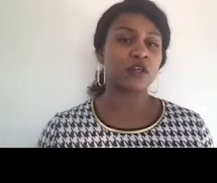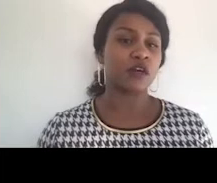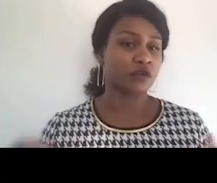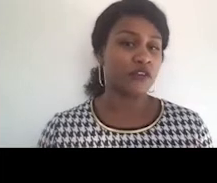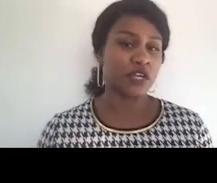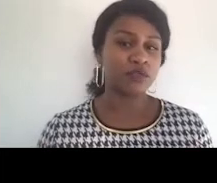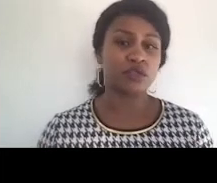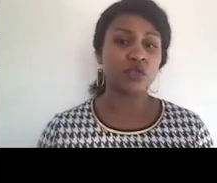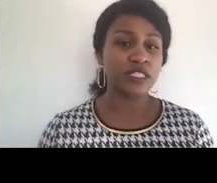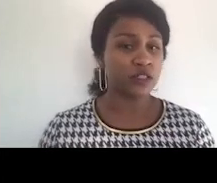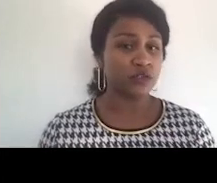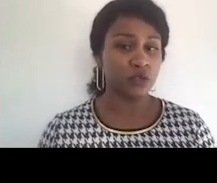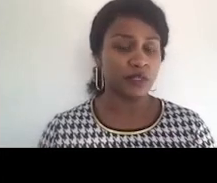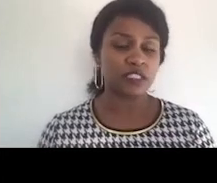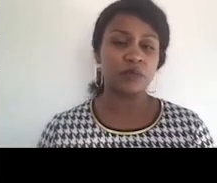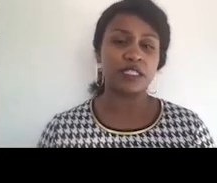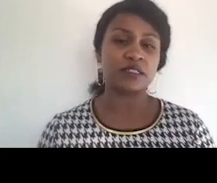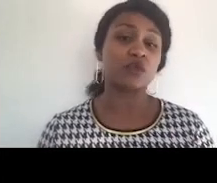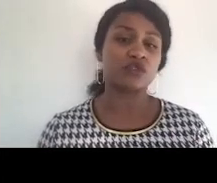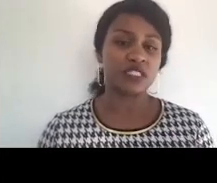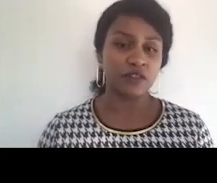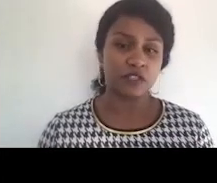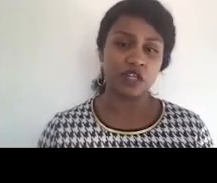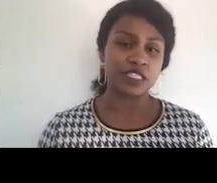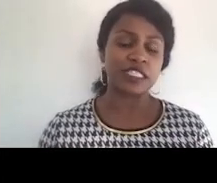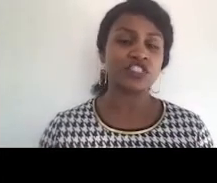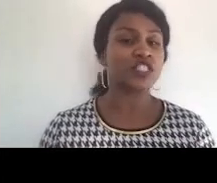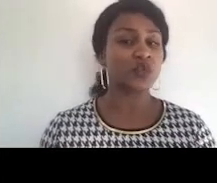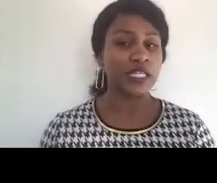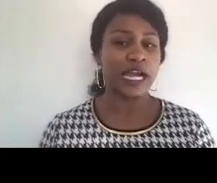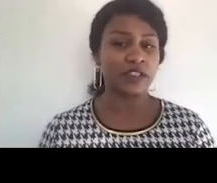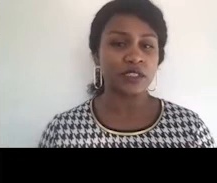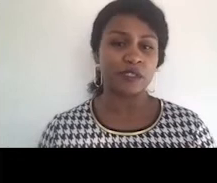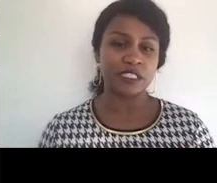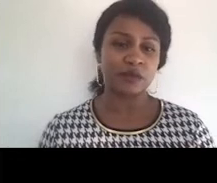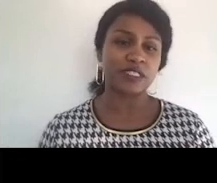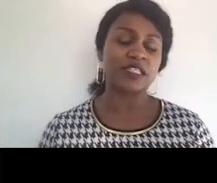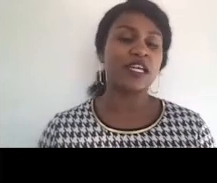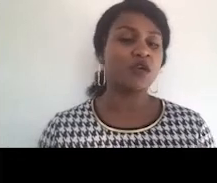honorarium to the 20 youth participants who will receive $50 each, and 20 adult participants will